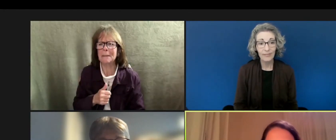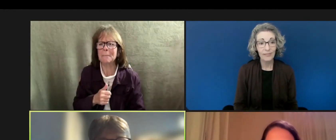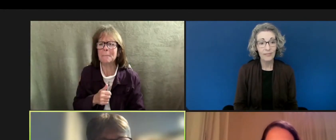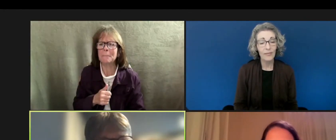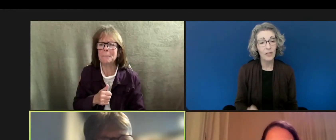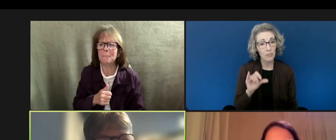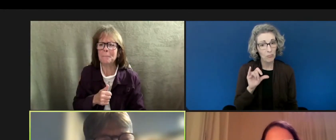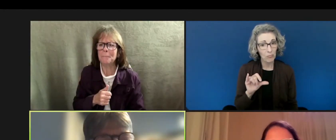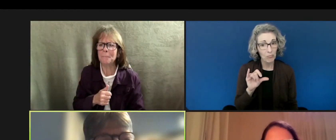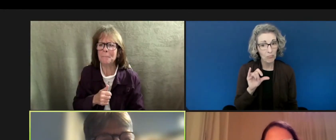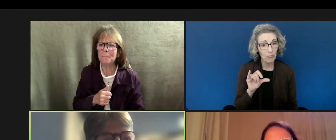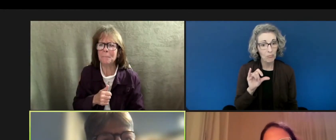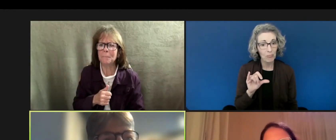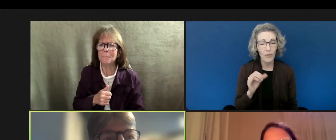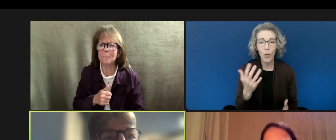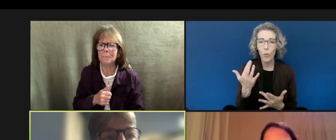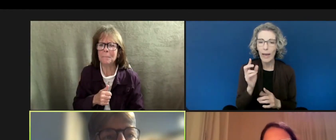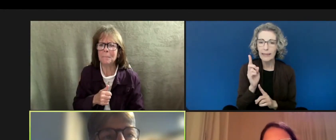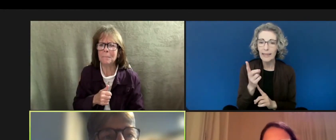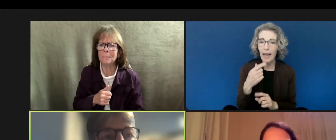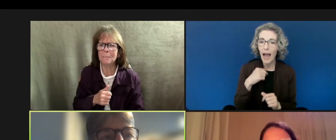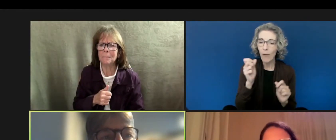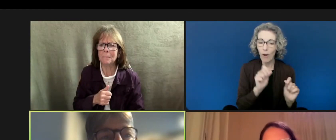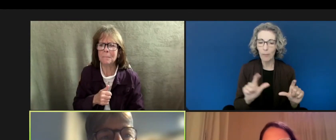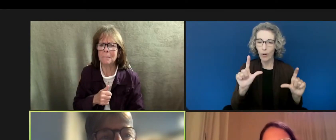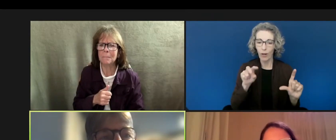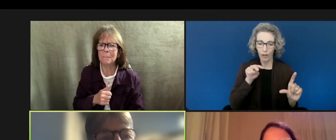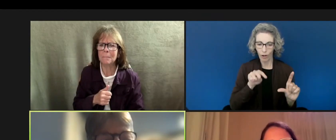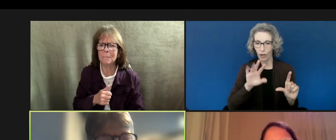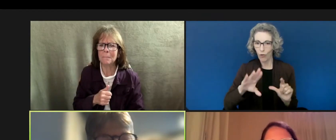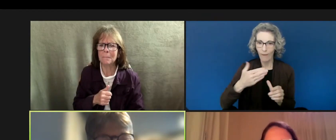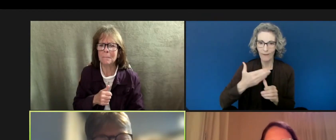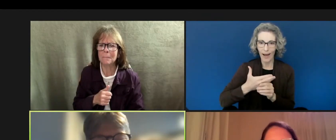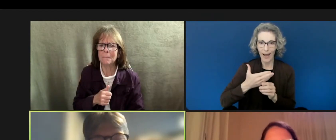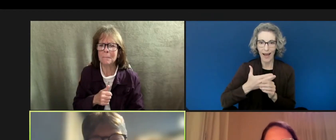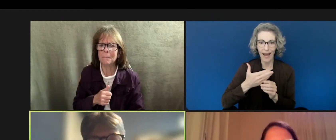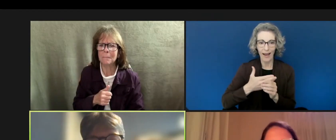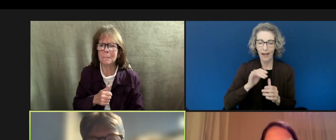Wait a second, let me pull out your file. Okay. >> I actually see that your grades